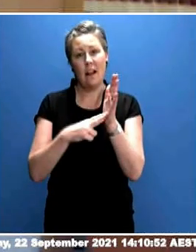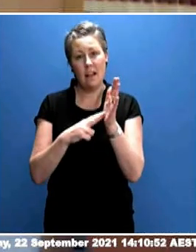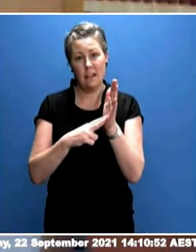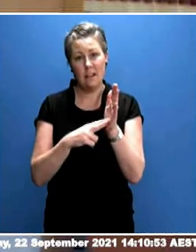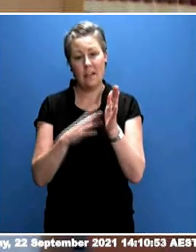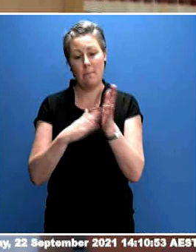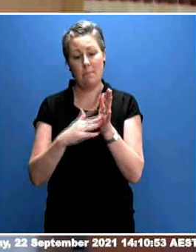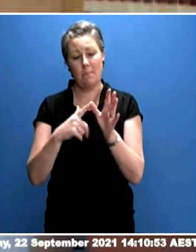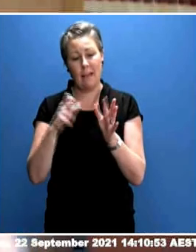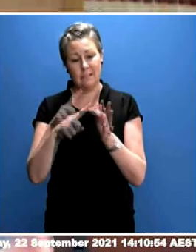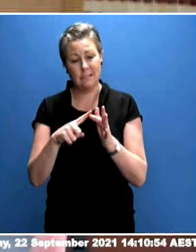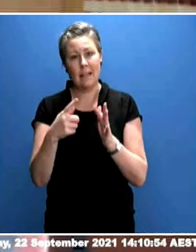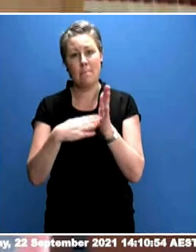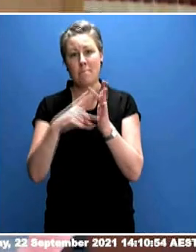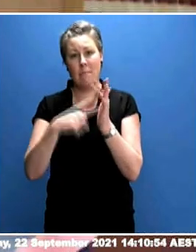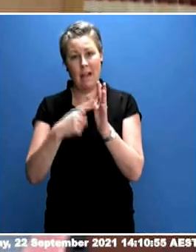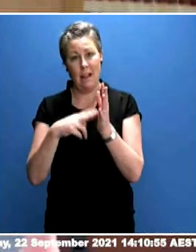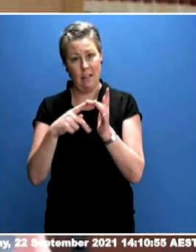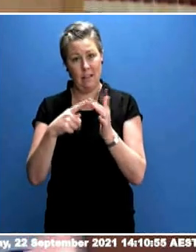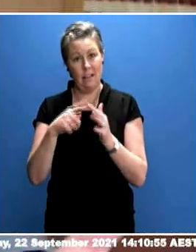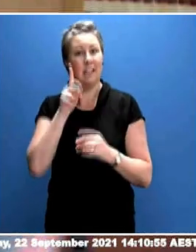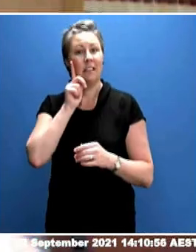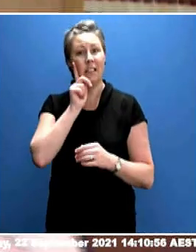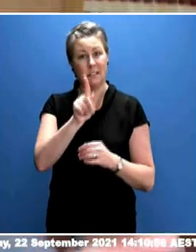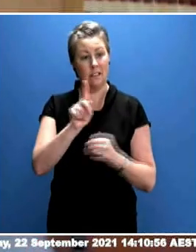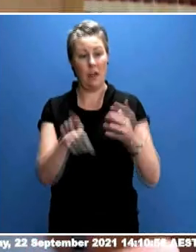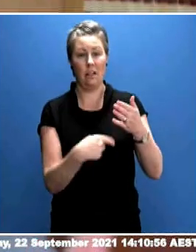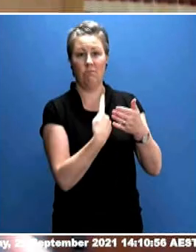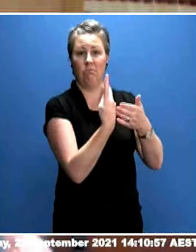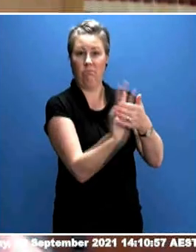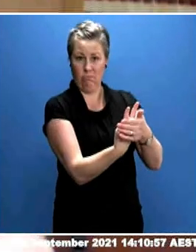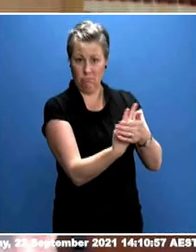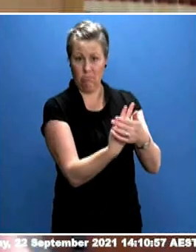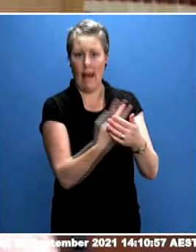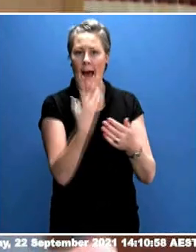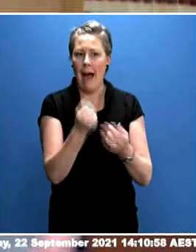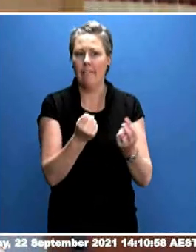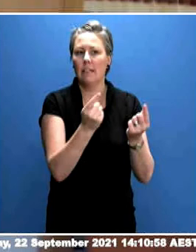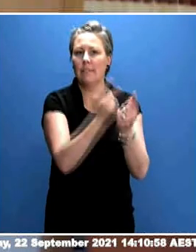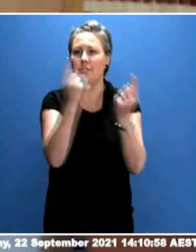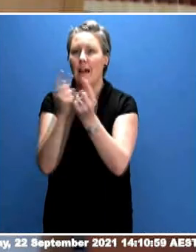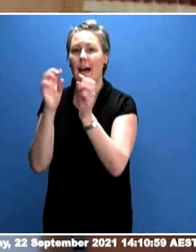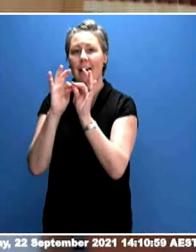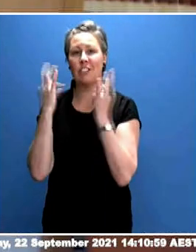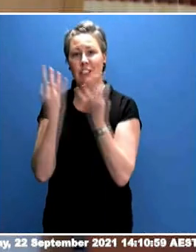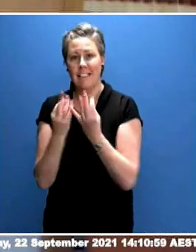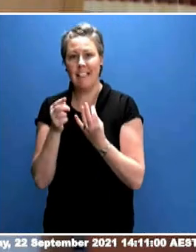that we have a range of agencies that provide some of our out-of-home care and foster services.